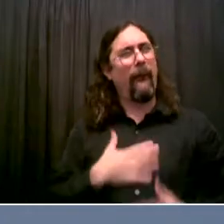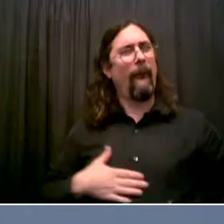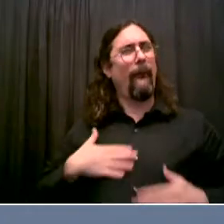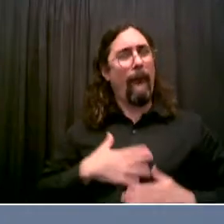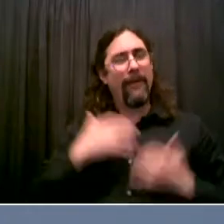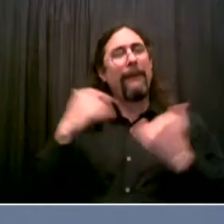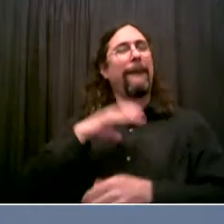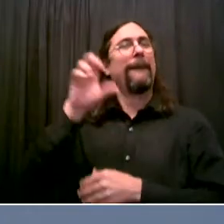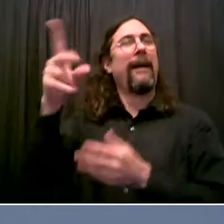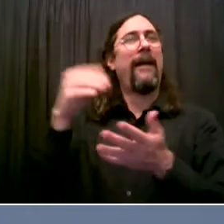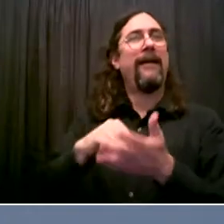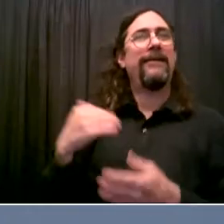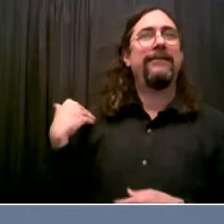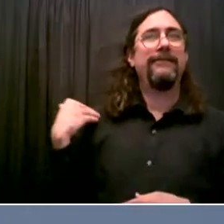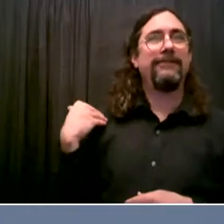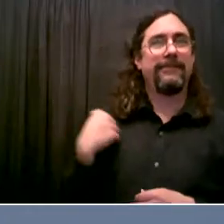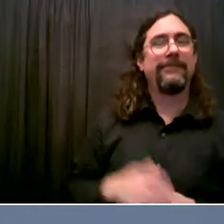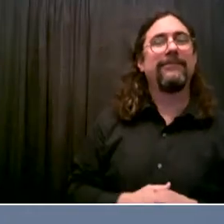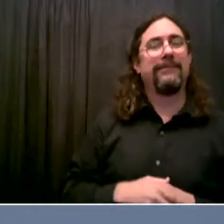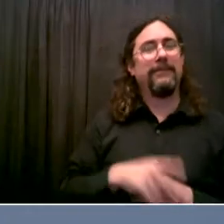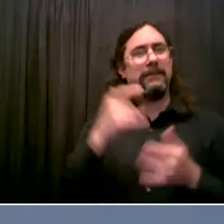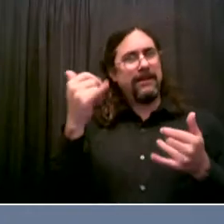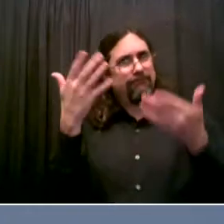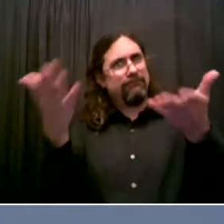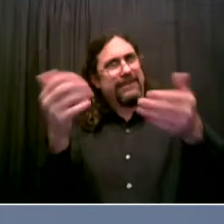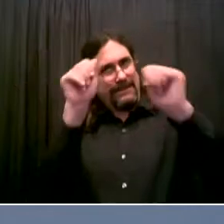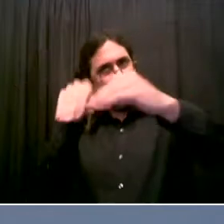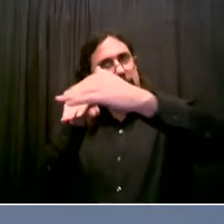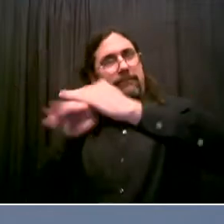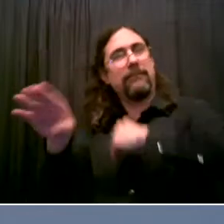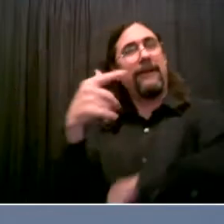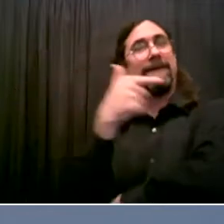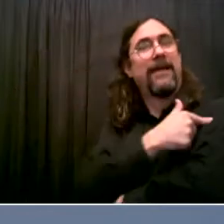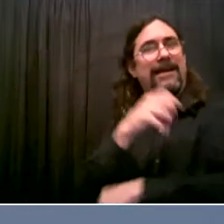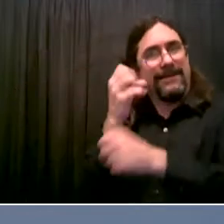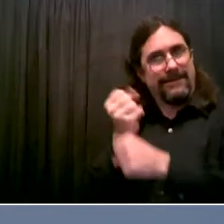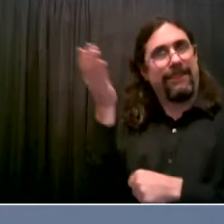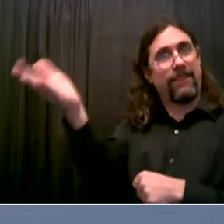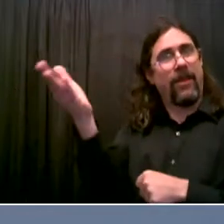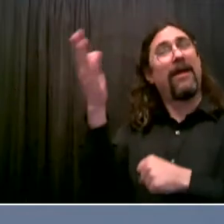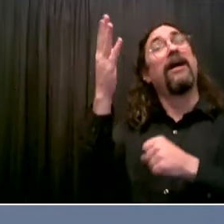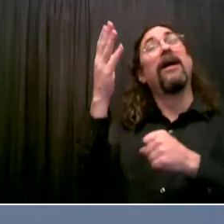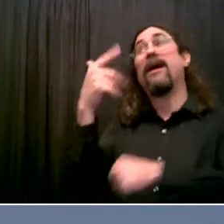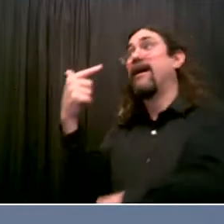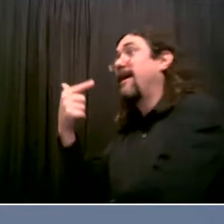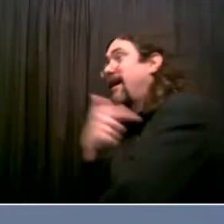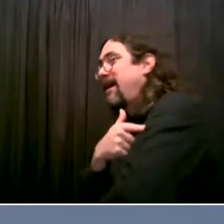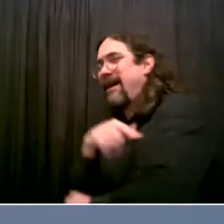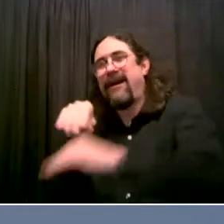I LOVE THE BROOKLYN CHILDREN'S MUSEUM AND I USED TO TAKE MY KIDHS TERWE HEN THEY WERE YOUNG. YOU CAN GO THERE AND GET